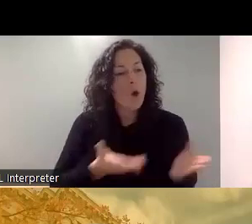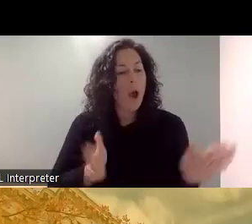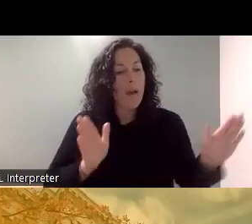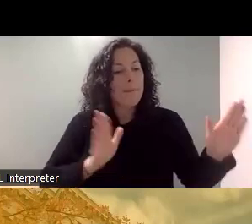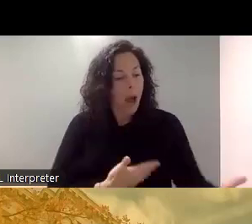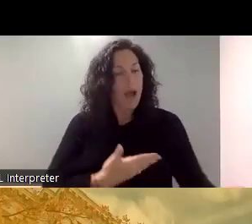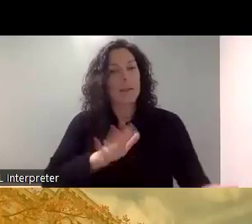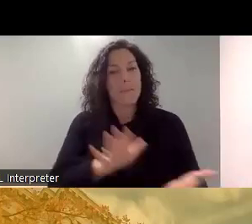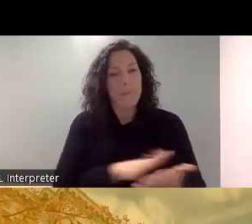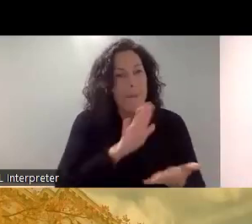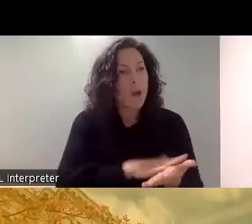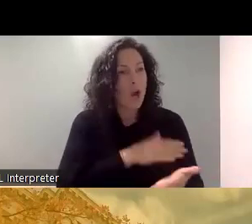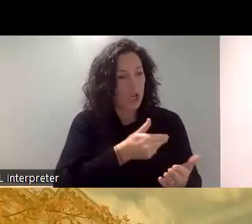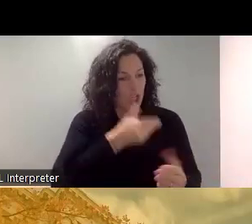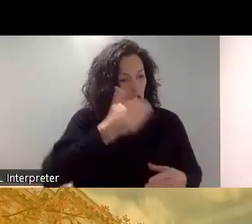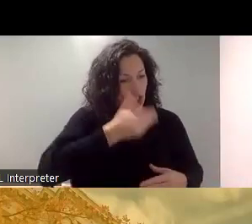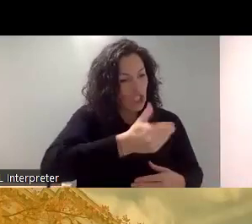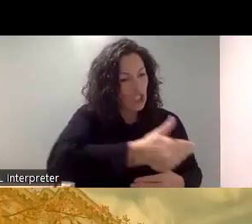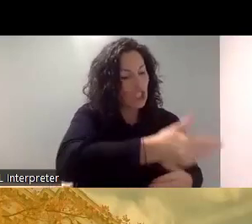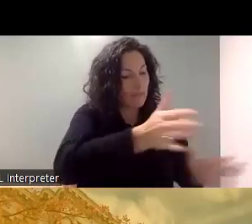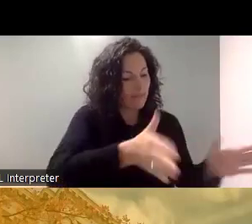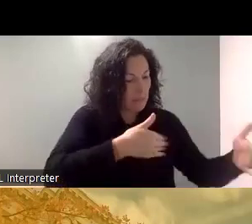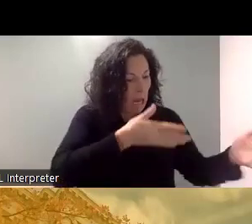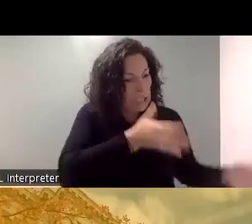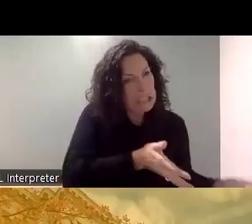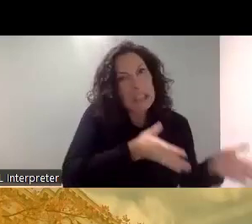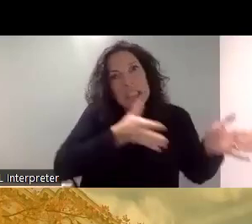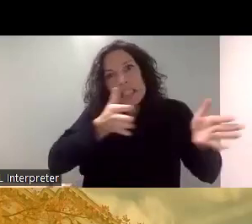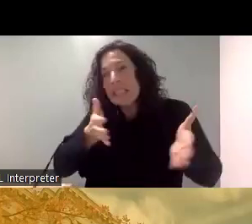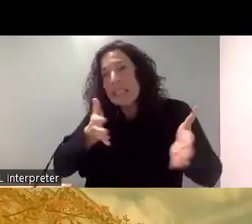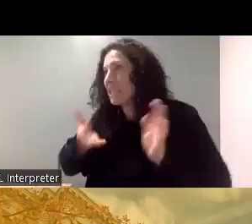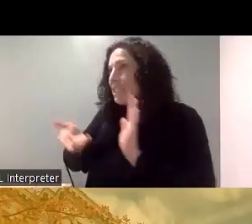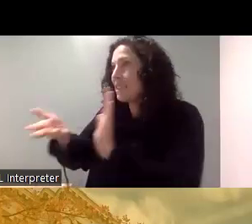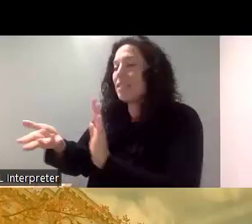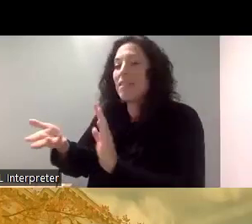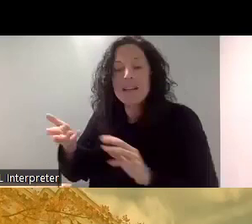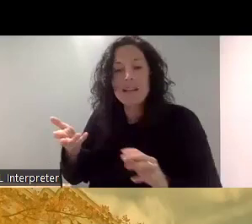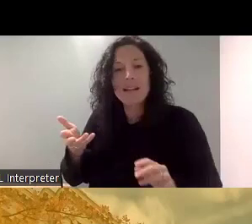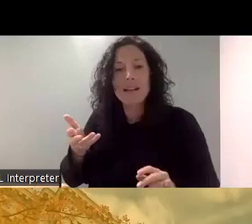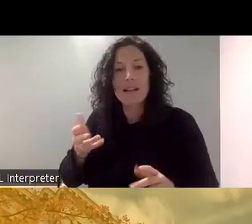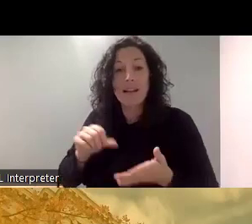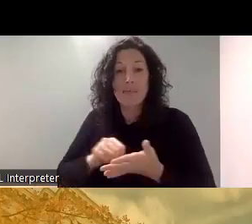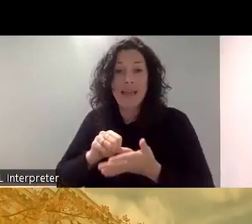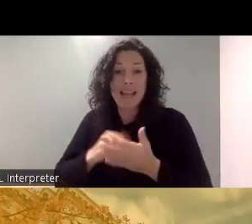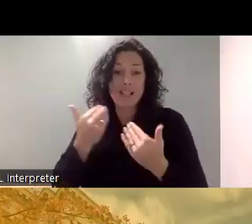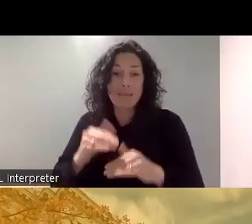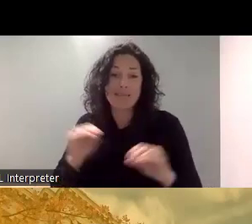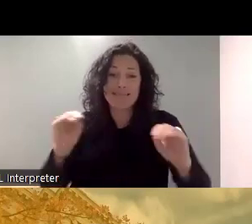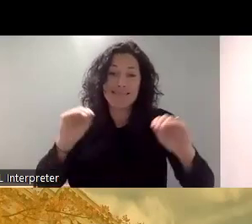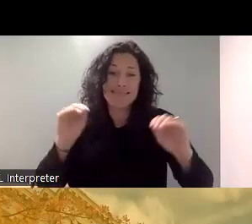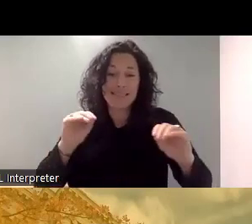big boxes because in many cases a proposal, again, without page limits would run 500 pages,